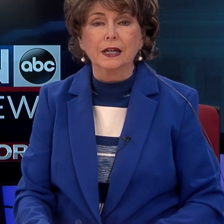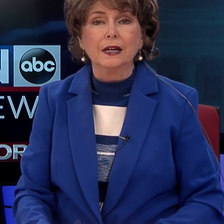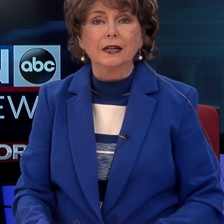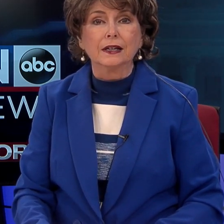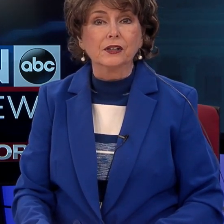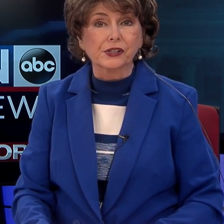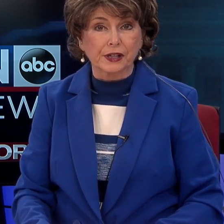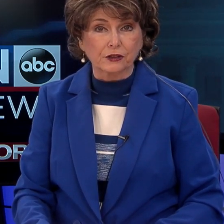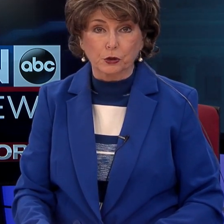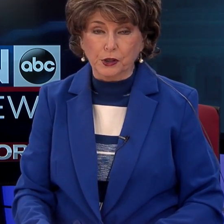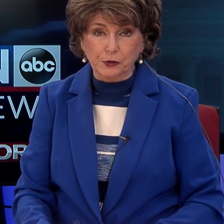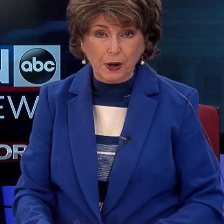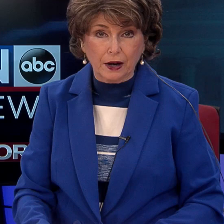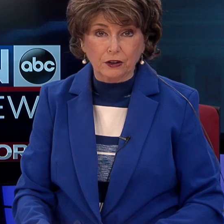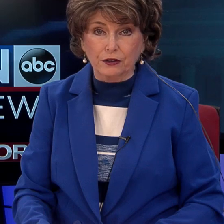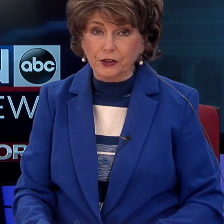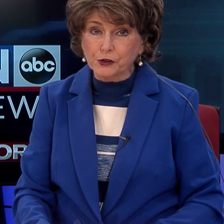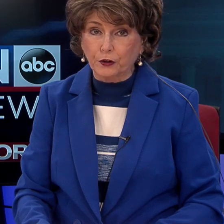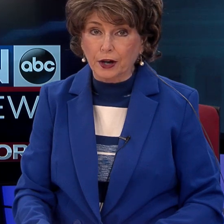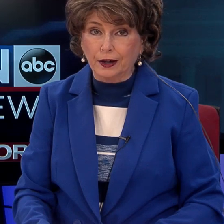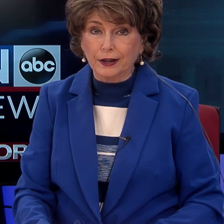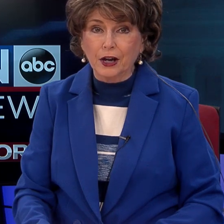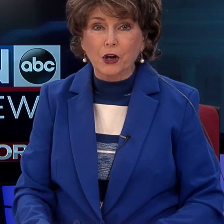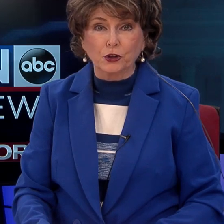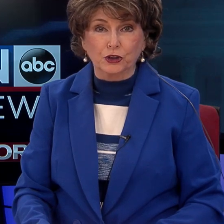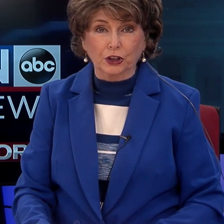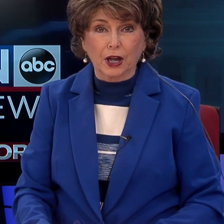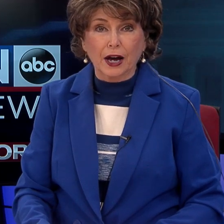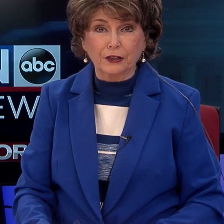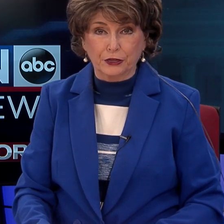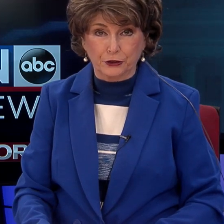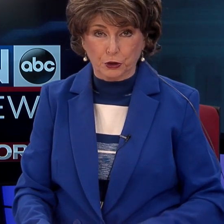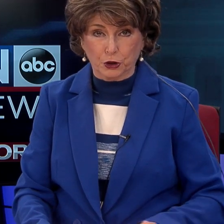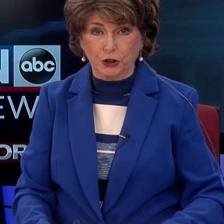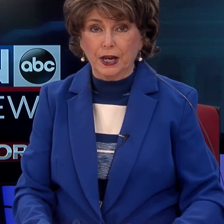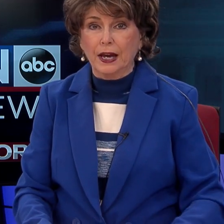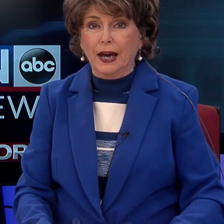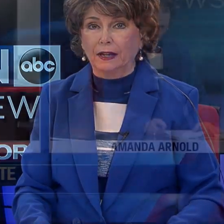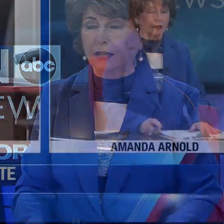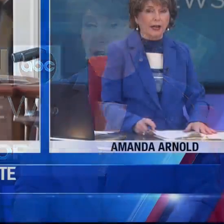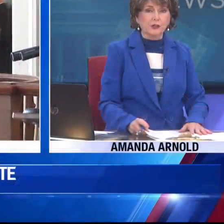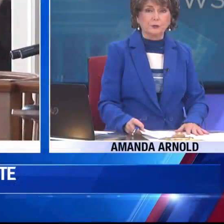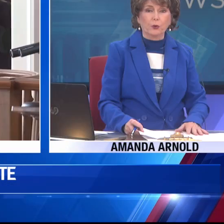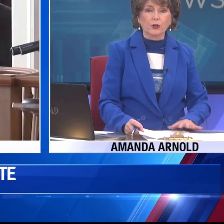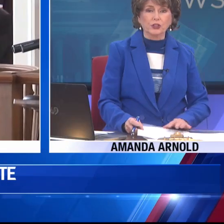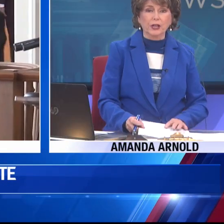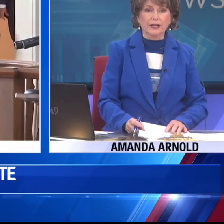HOME" ORDER TO HELP PREVENT THE SPREAD OF COVID-19. IT IS SET TO EXPIRE THIS FRIDAY,